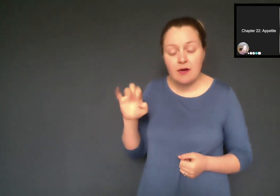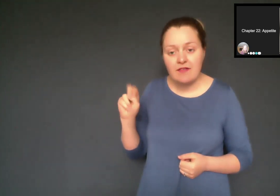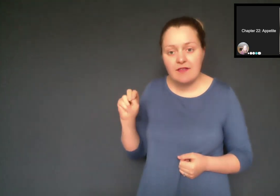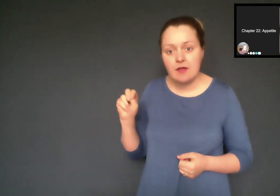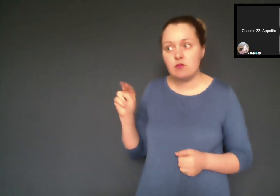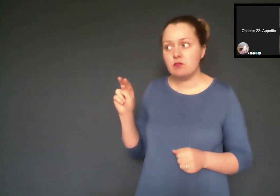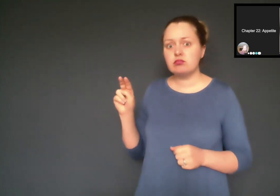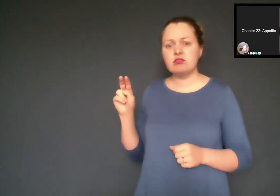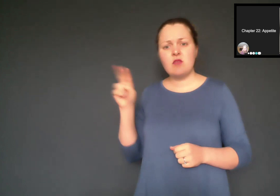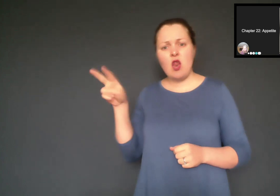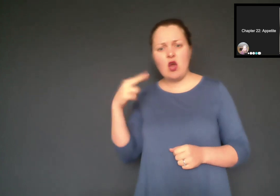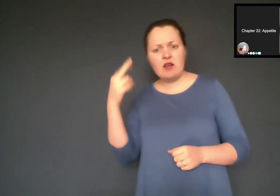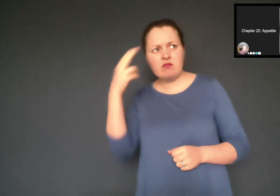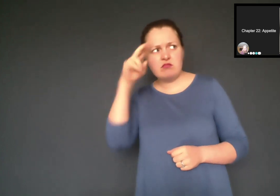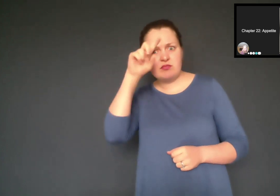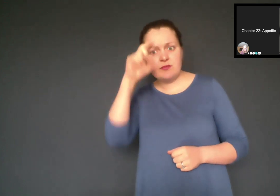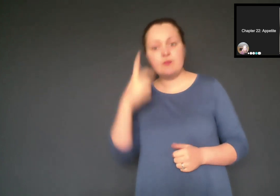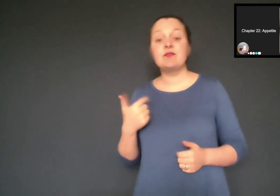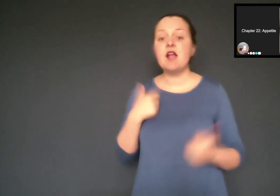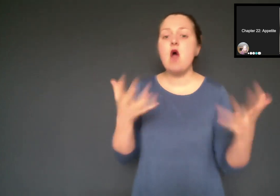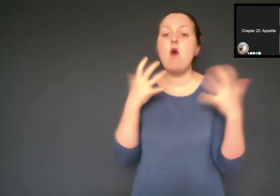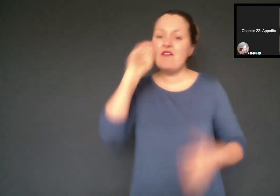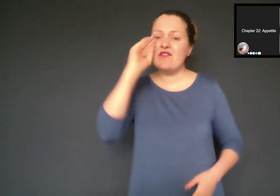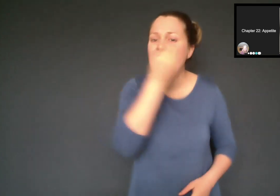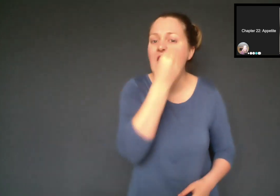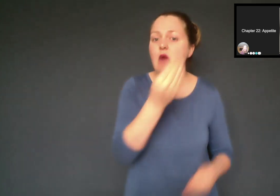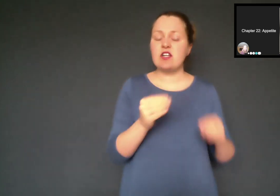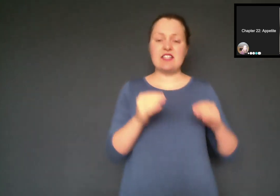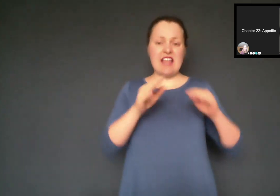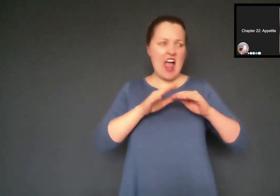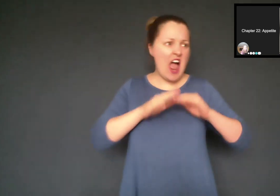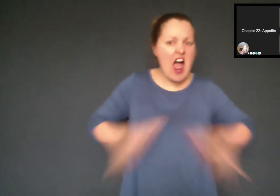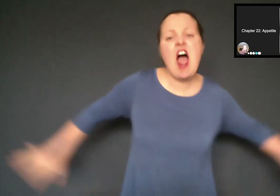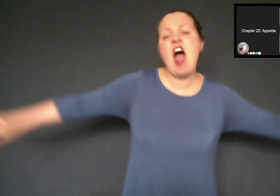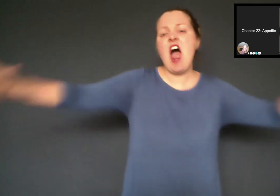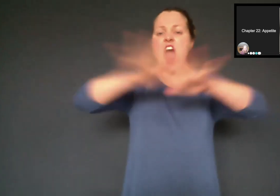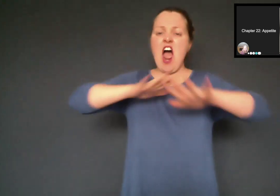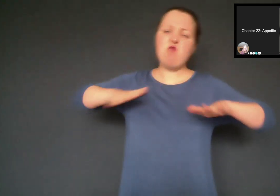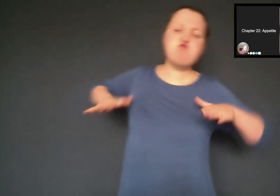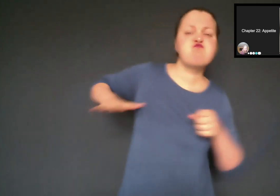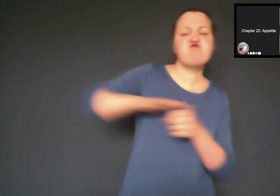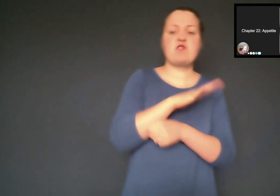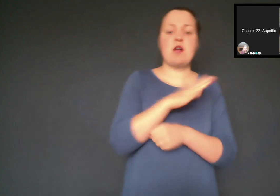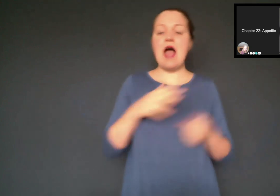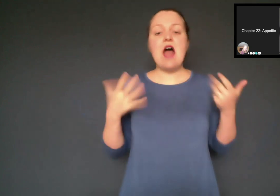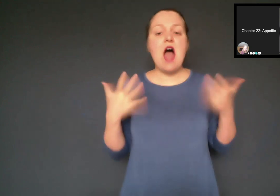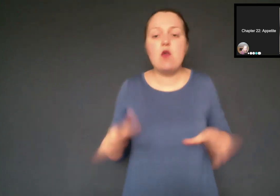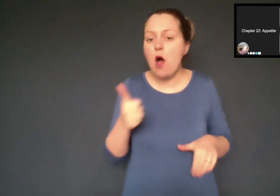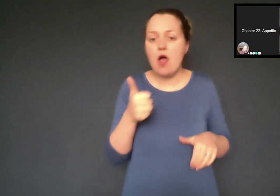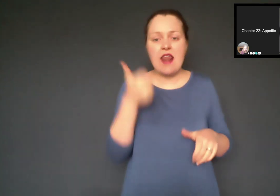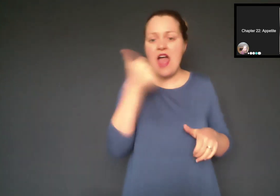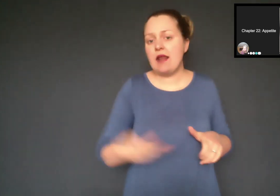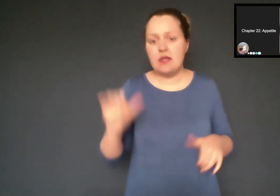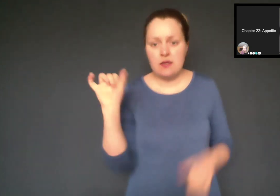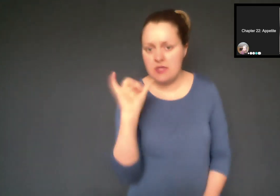i want flowers he said everywhere and i don't want to alike what for ask the hood house